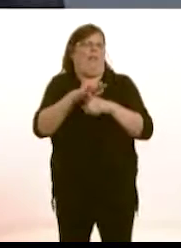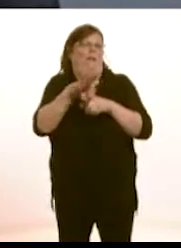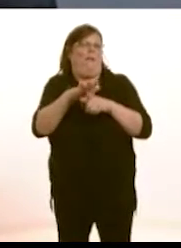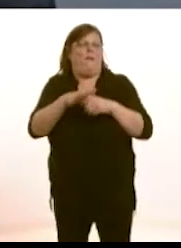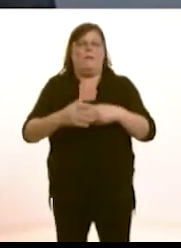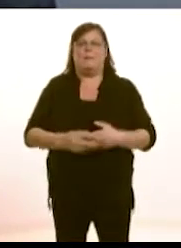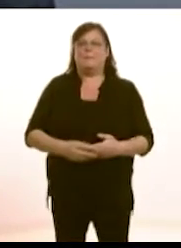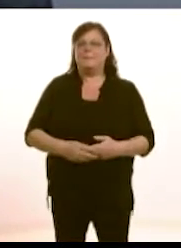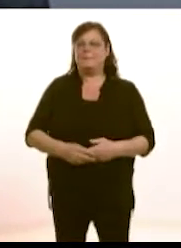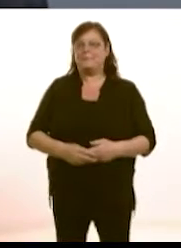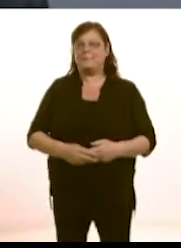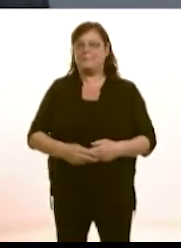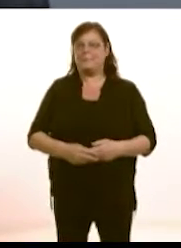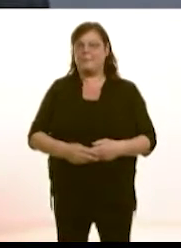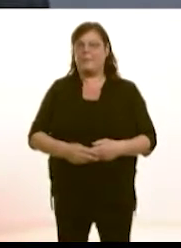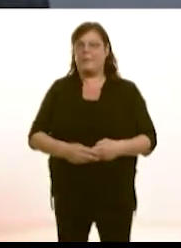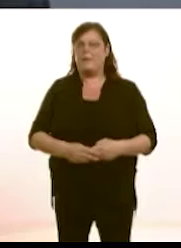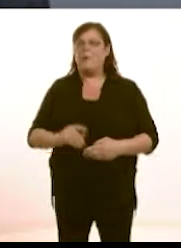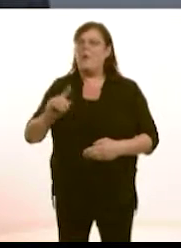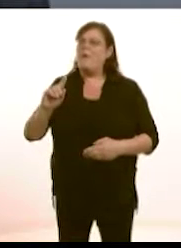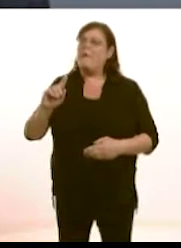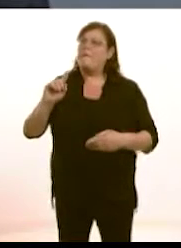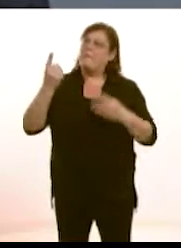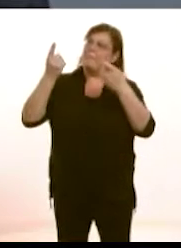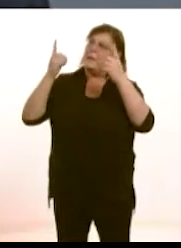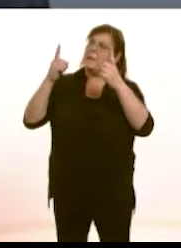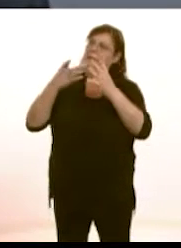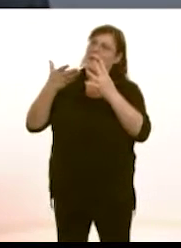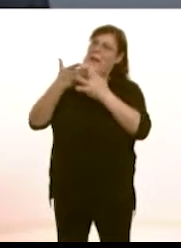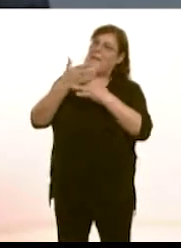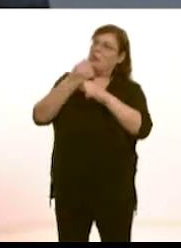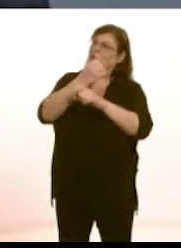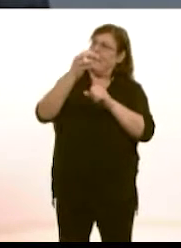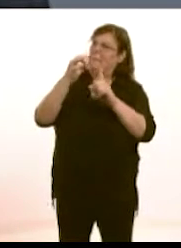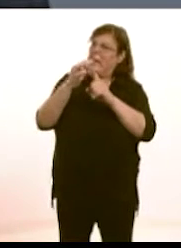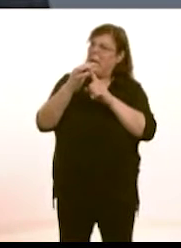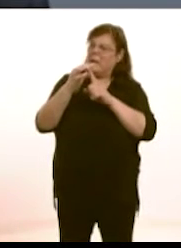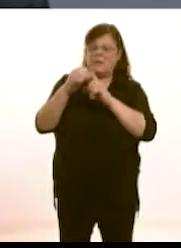Paul Davies: First Minister, getting access to a GP is becoming more and more of an issue